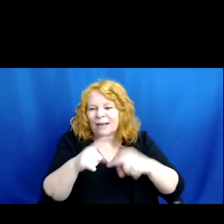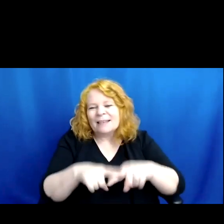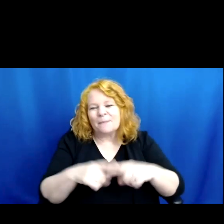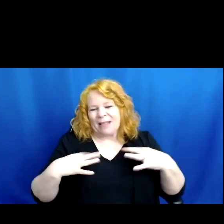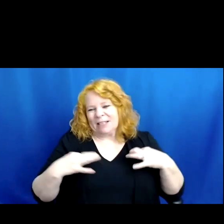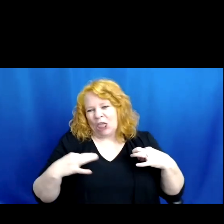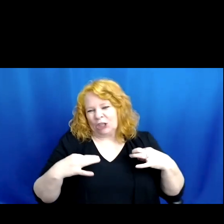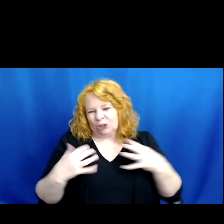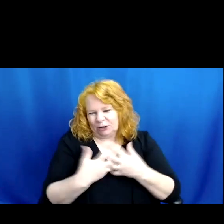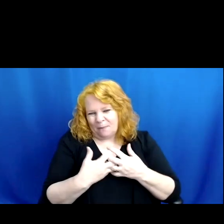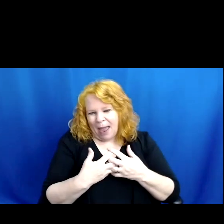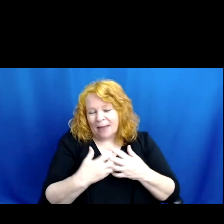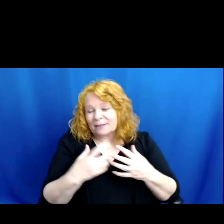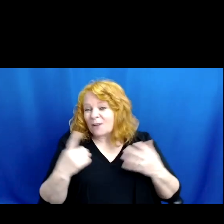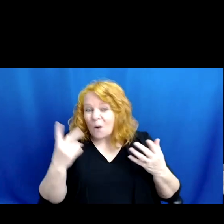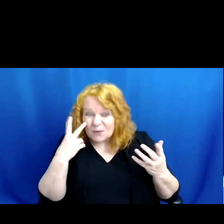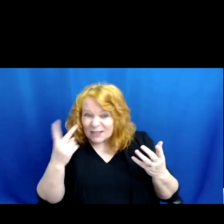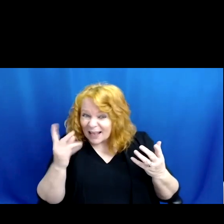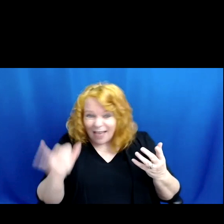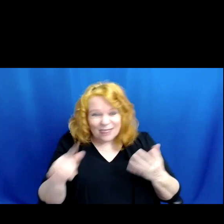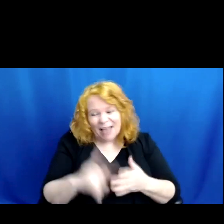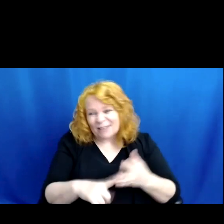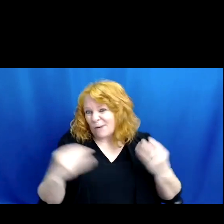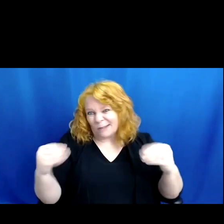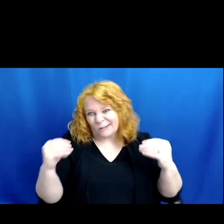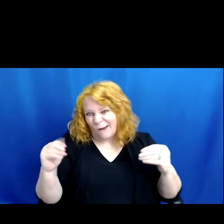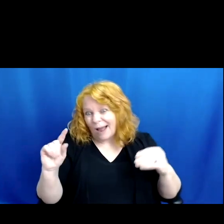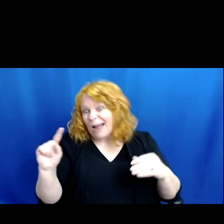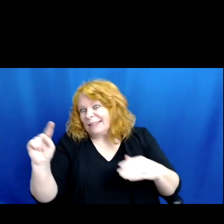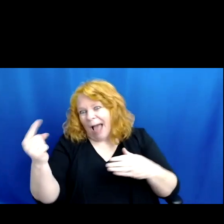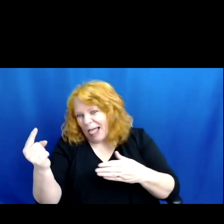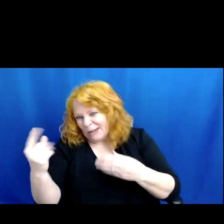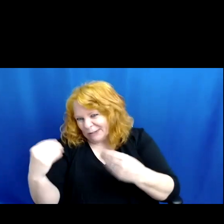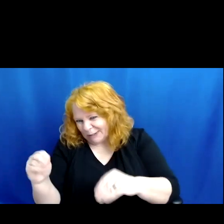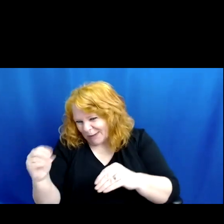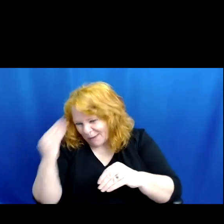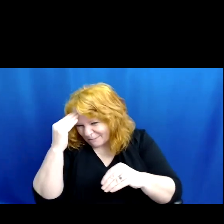Those are just from the Pound Store, your Dollar Store, with a pom pom stuck on. You can do that.